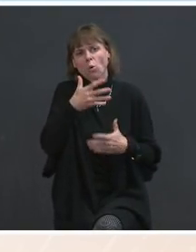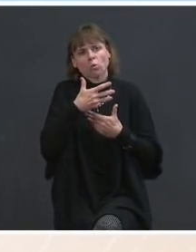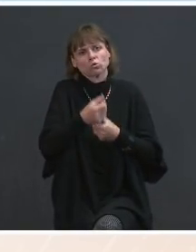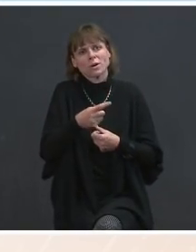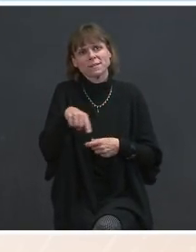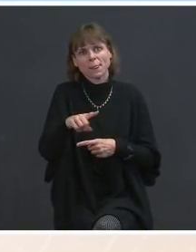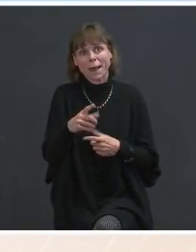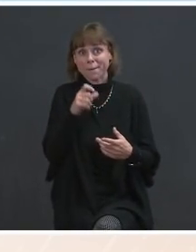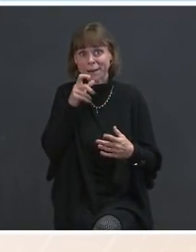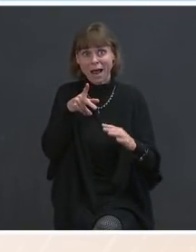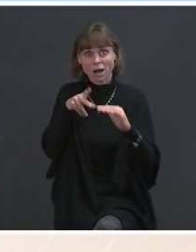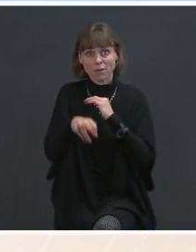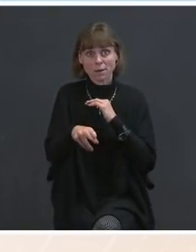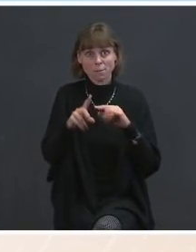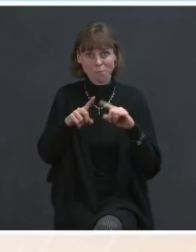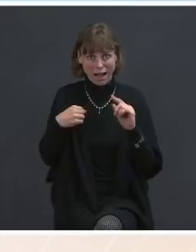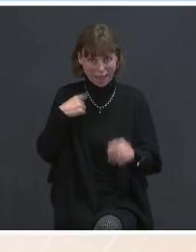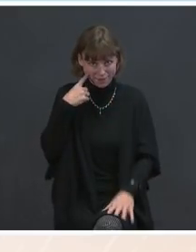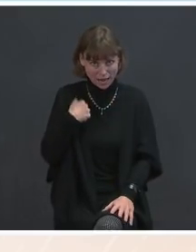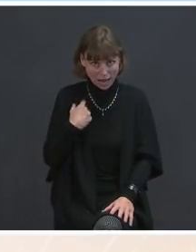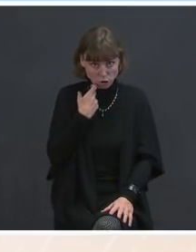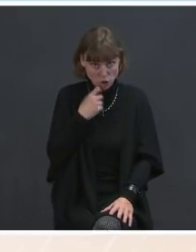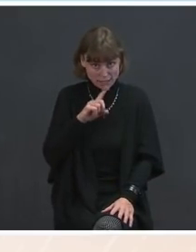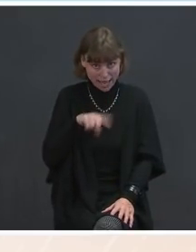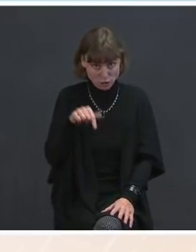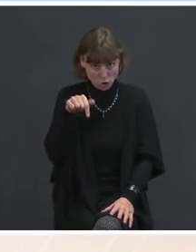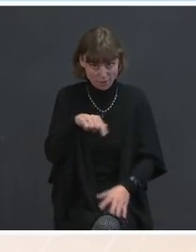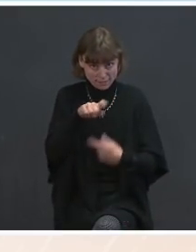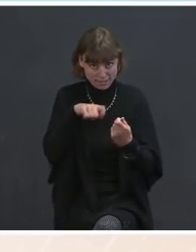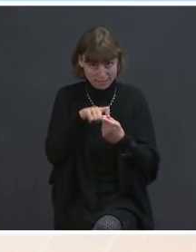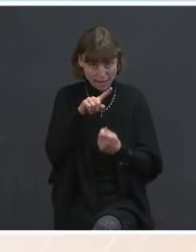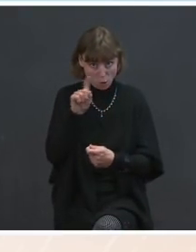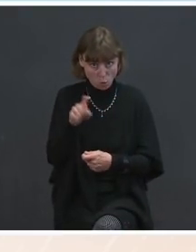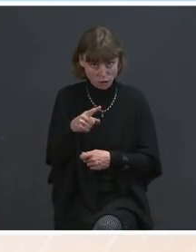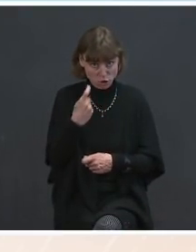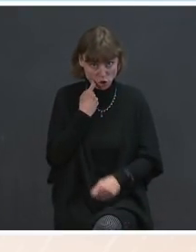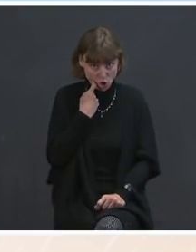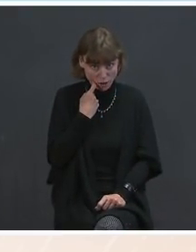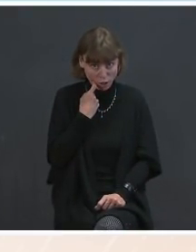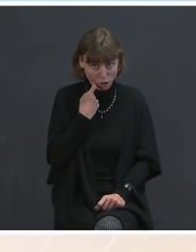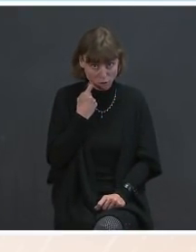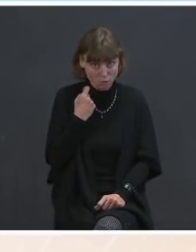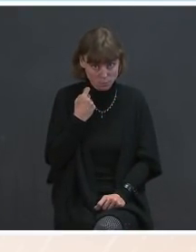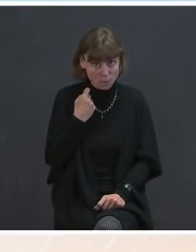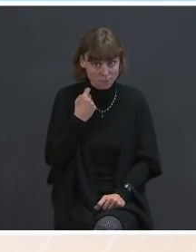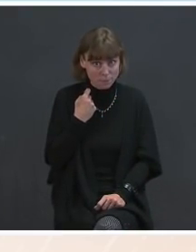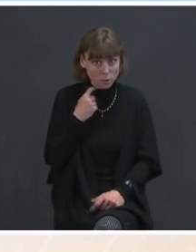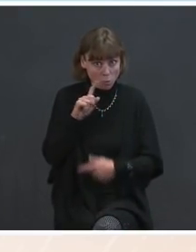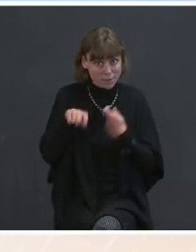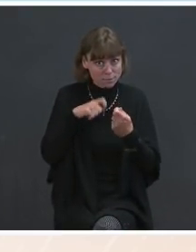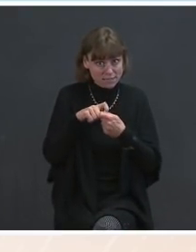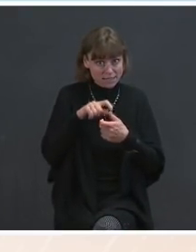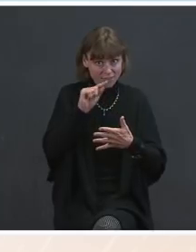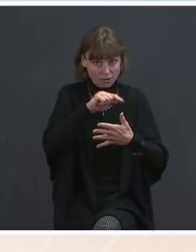but I think I just answered this exact question earlier with some of the specific steps we're taking and examples